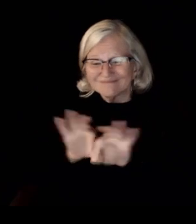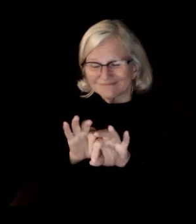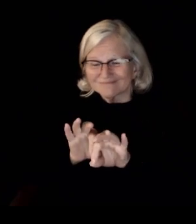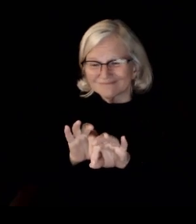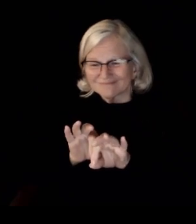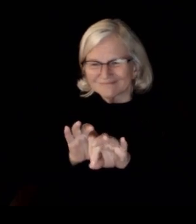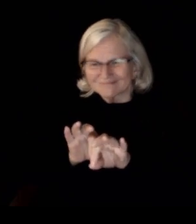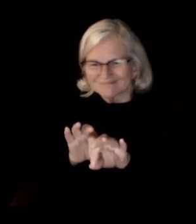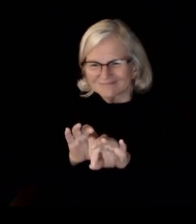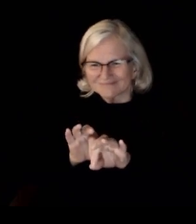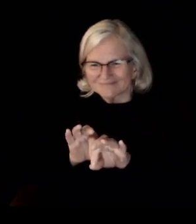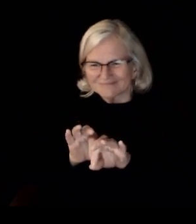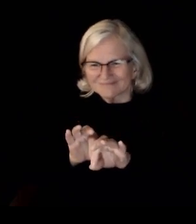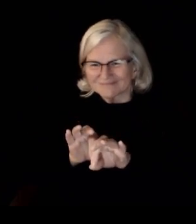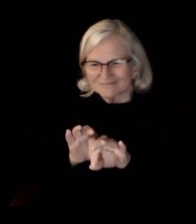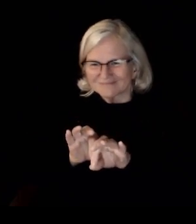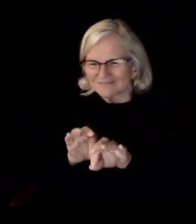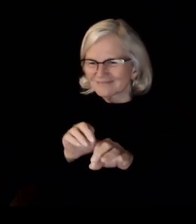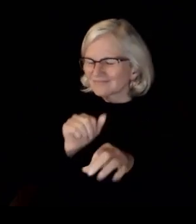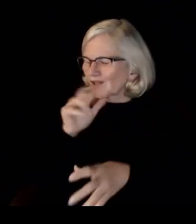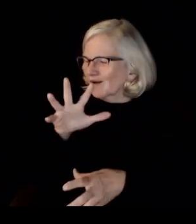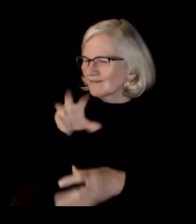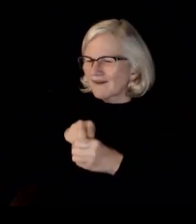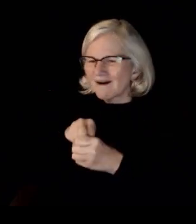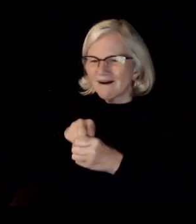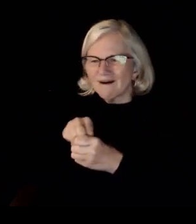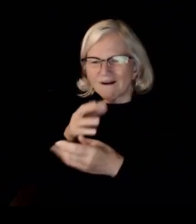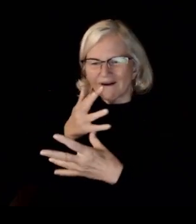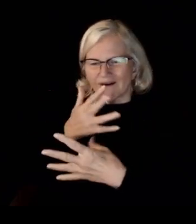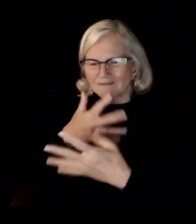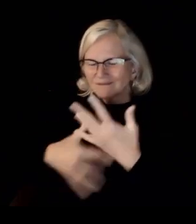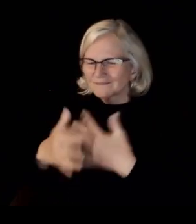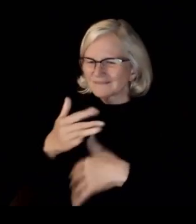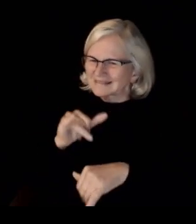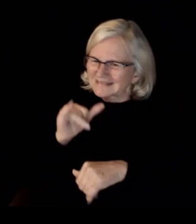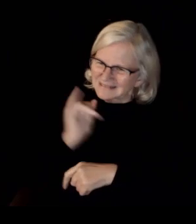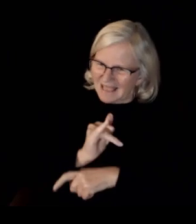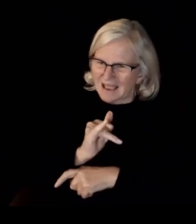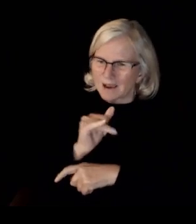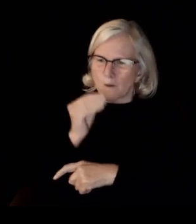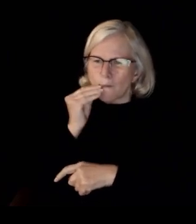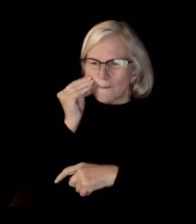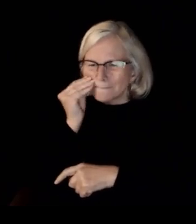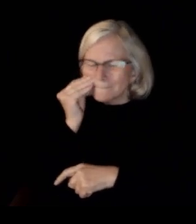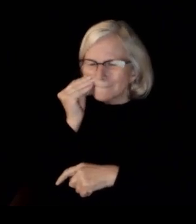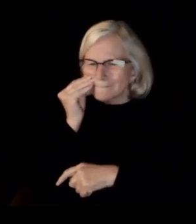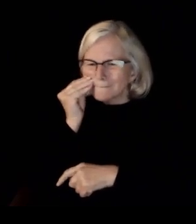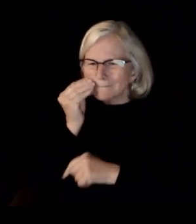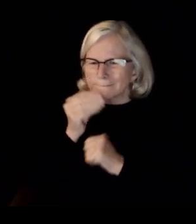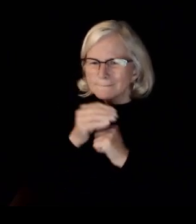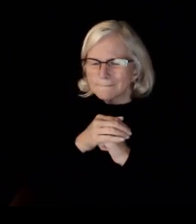and not not out and about because yeah you may not hear from us but that doesn't mean